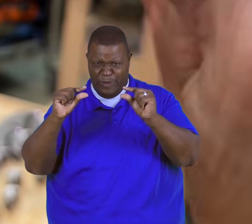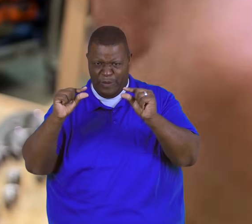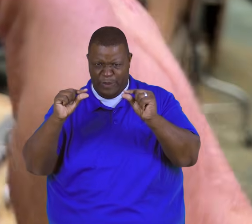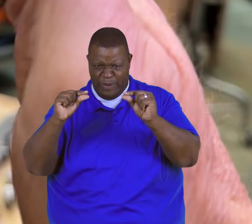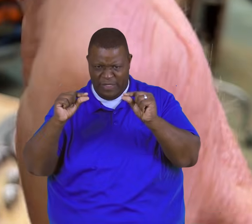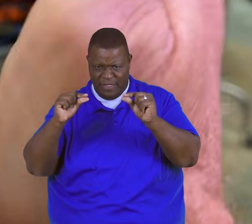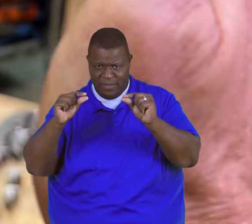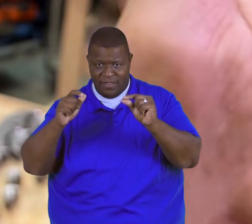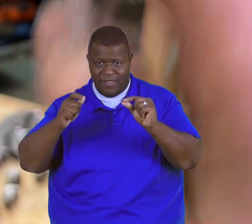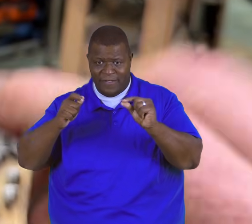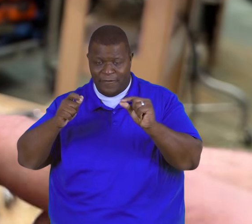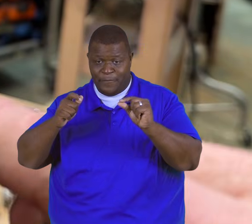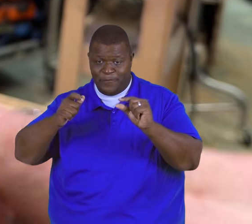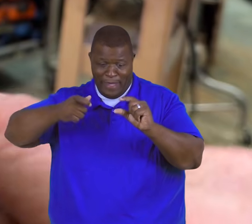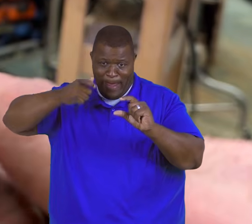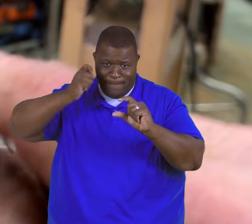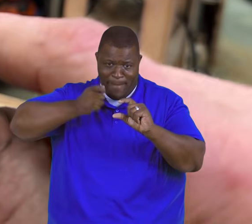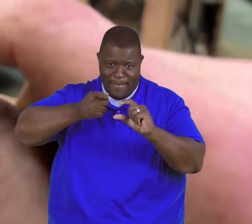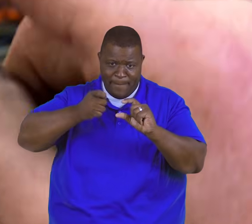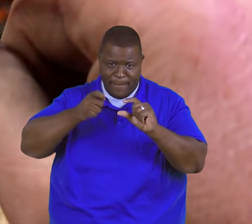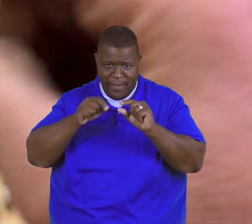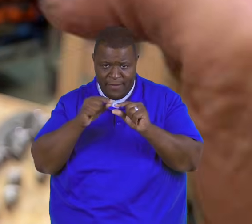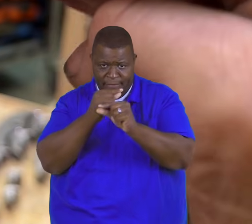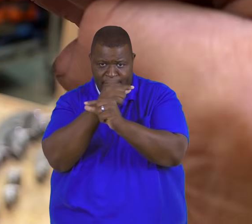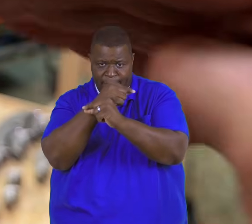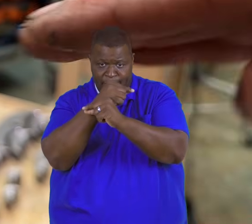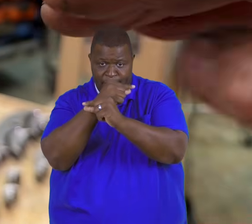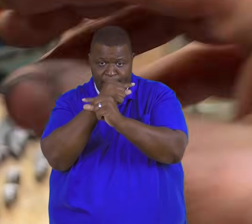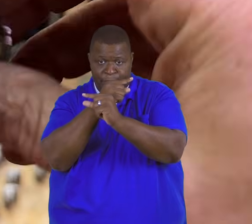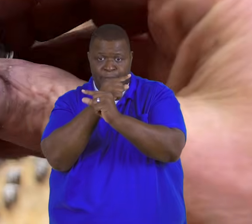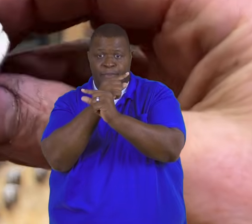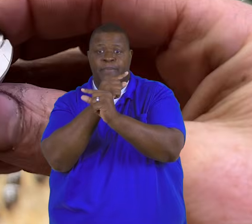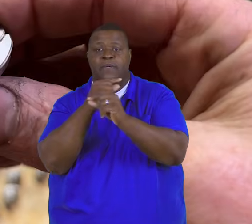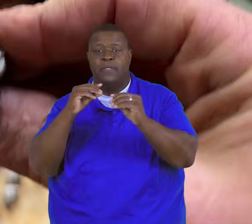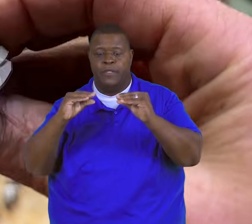that was pinching these in like that, so I had to hammer on this to spread it back out again,